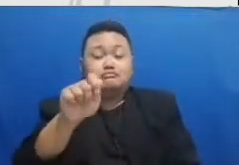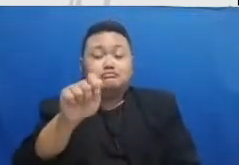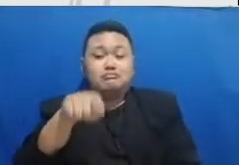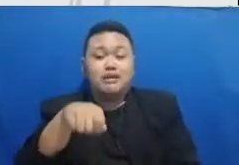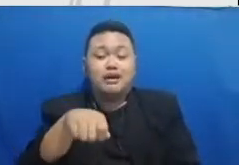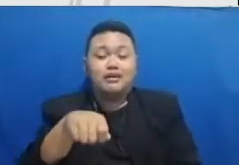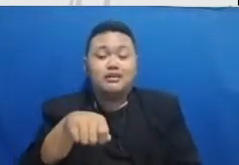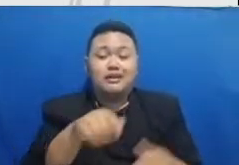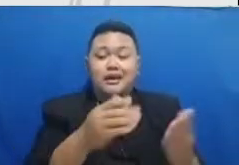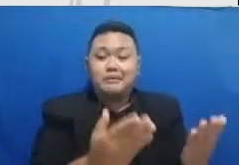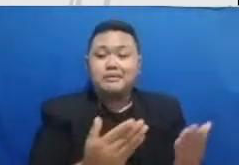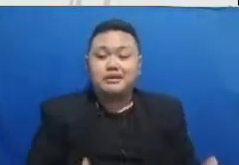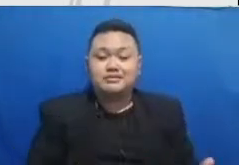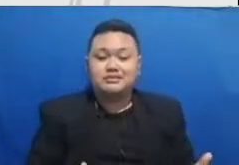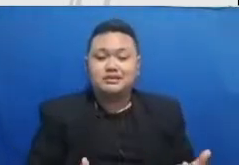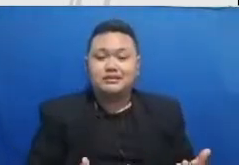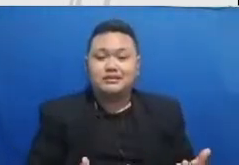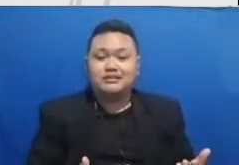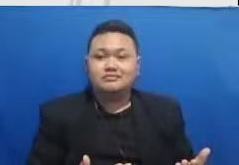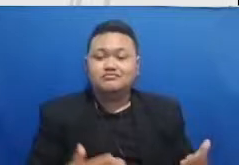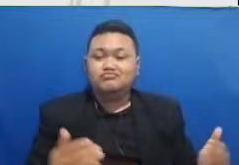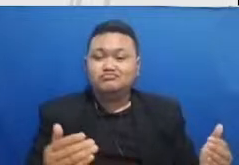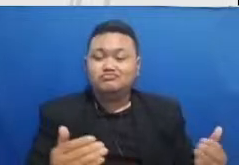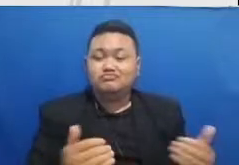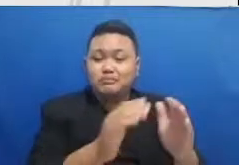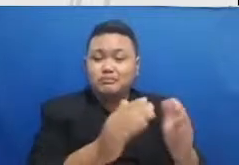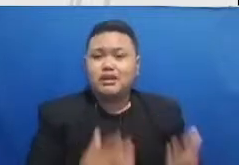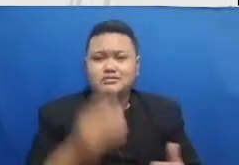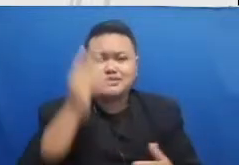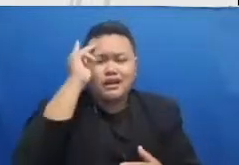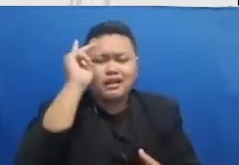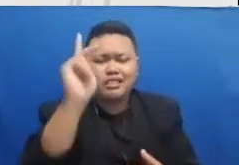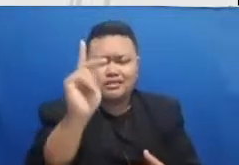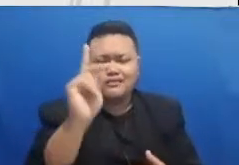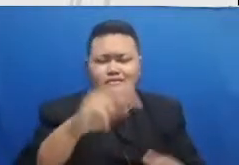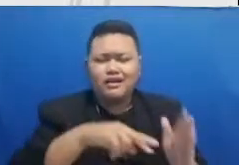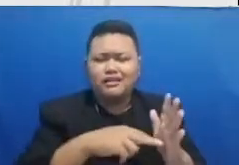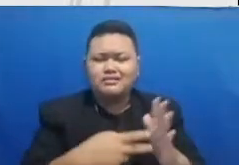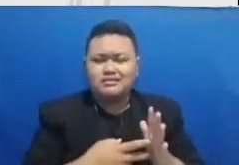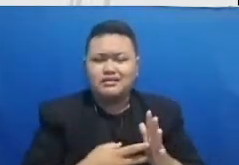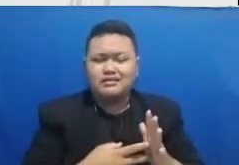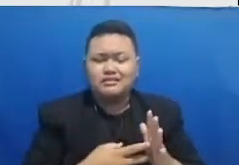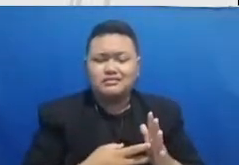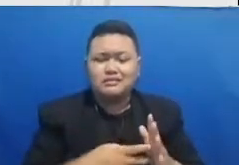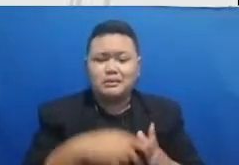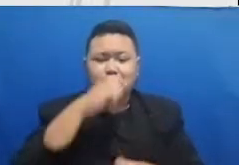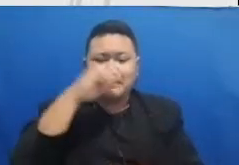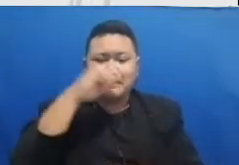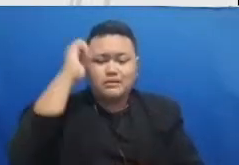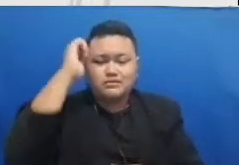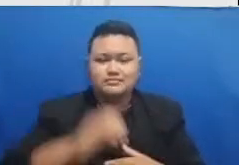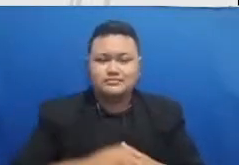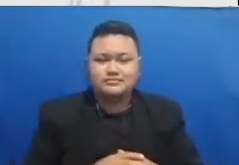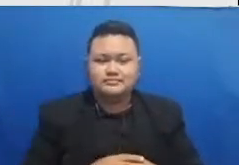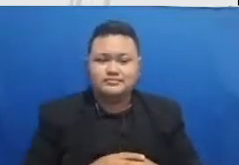features about Google, so the feedback can even be direct. intensive given to individuals